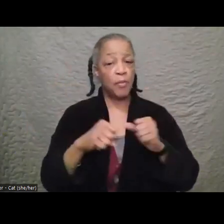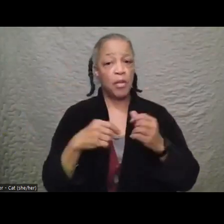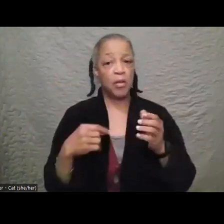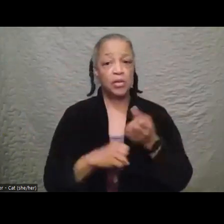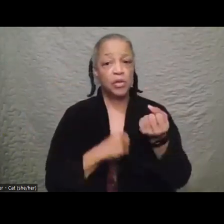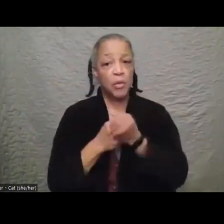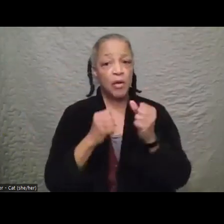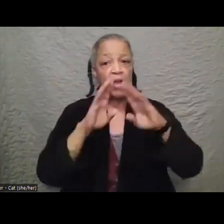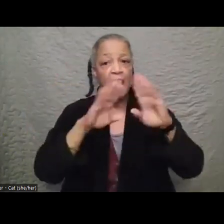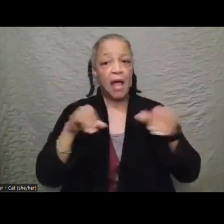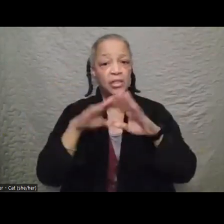for almost 40 years.